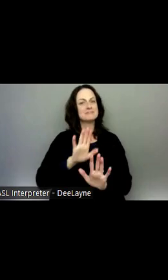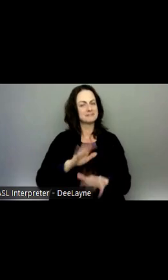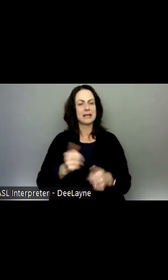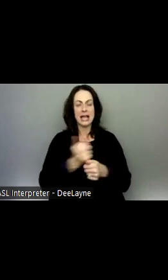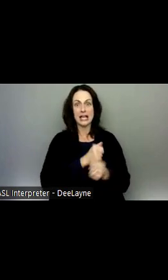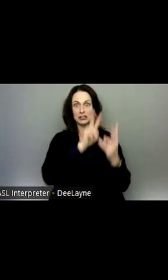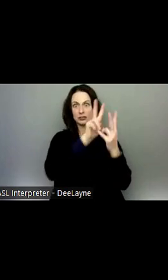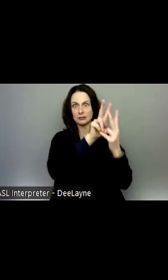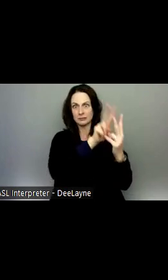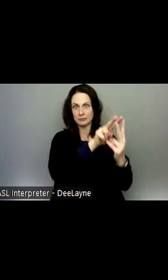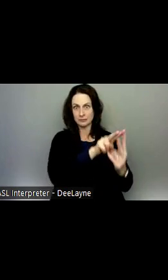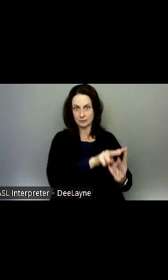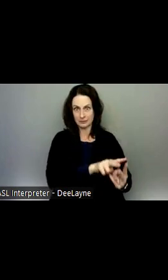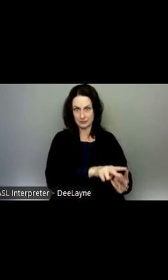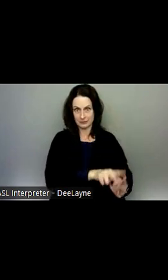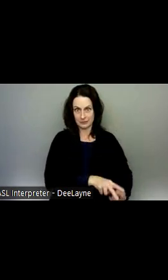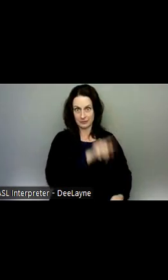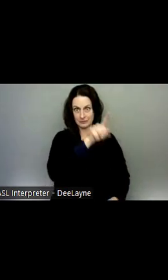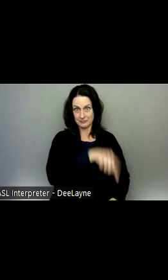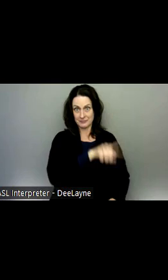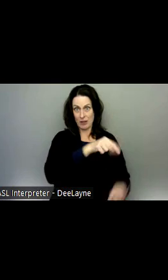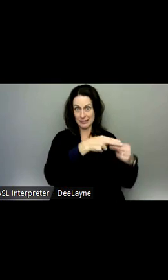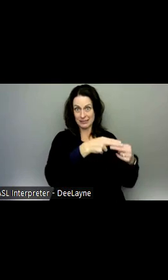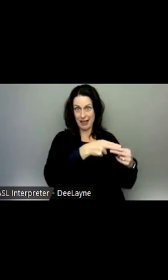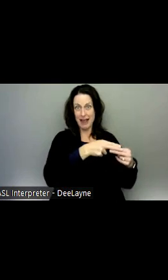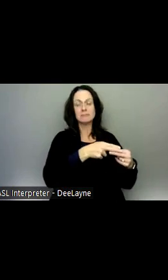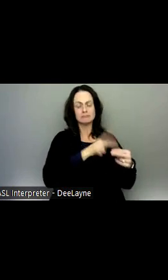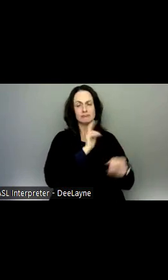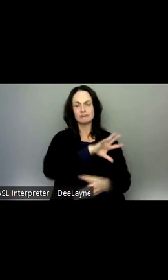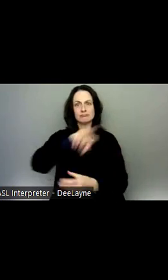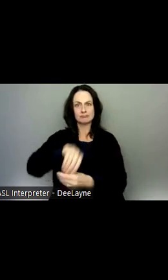are phrasing factors into the call proposals,